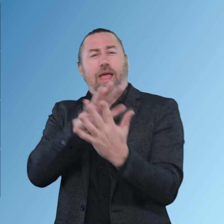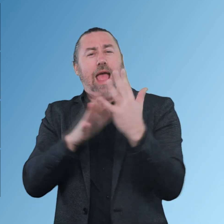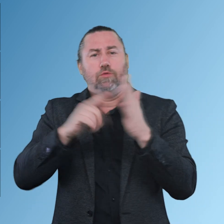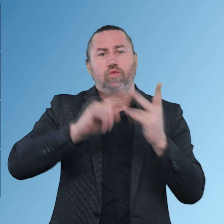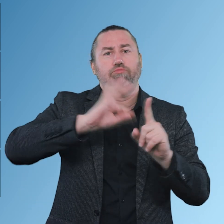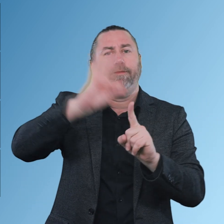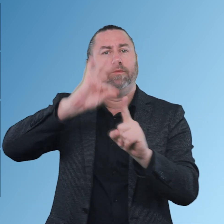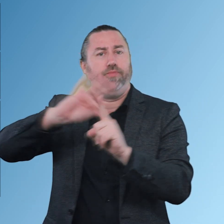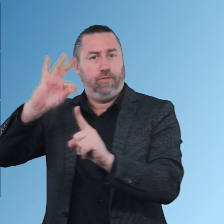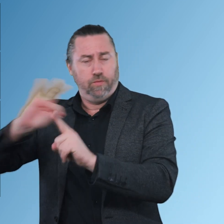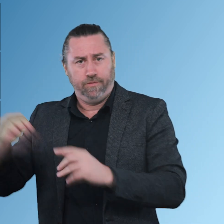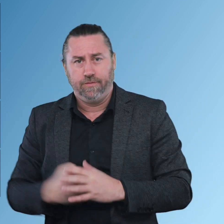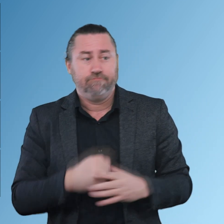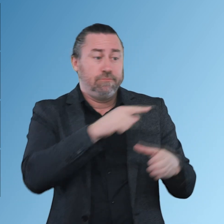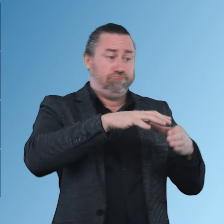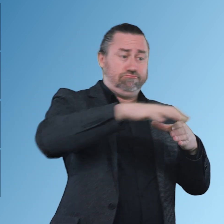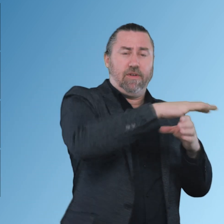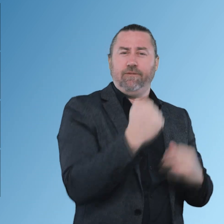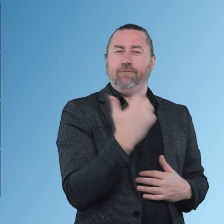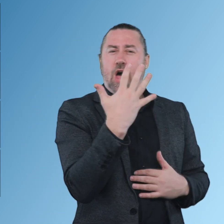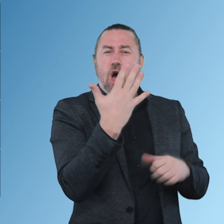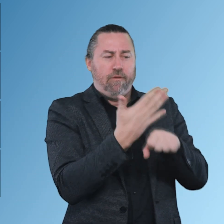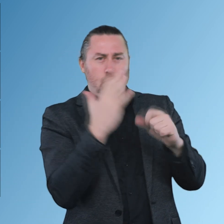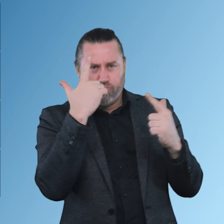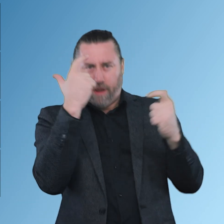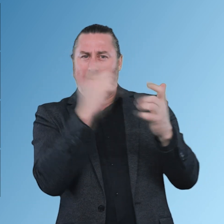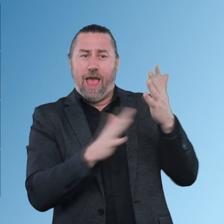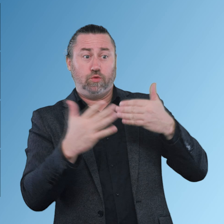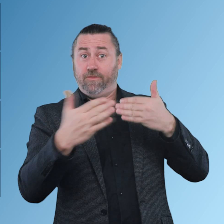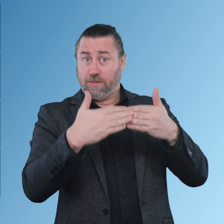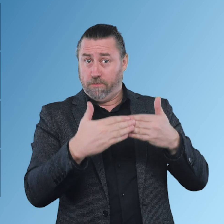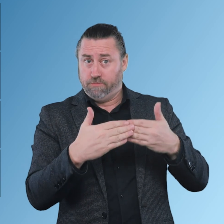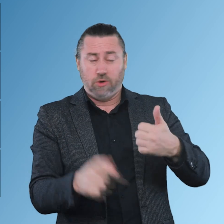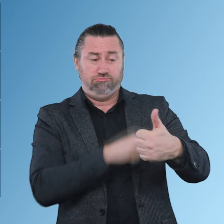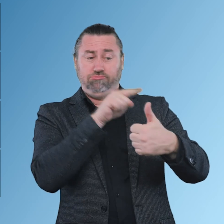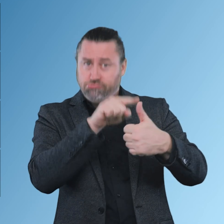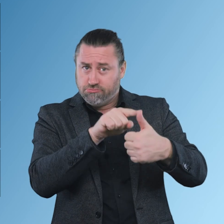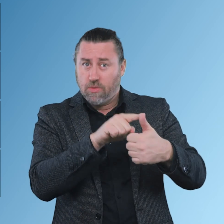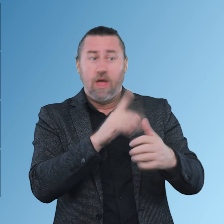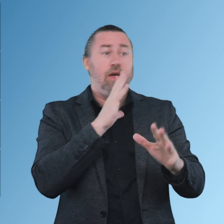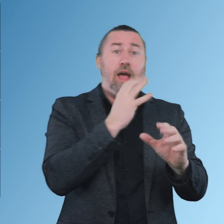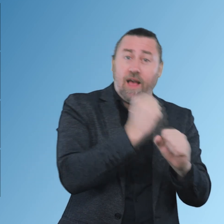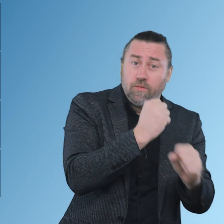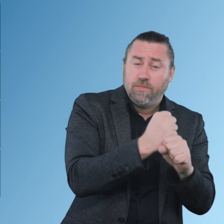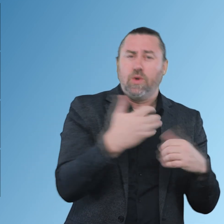There are five recommendations about the primary care setting. These are: That governments and health sector stakeholders